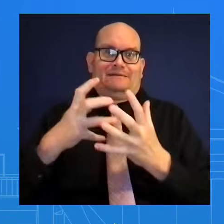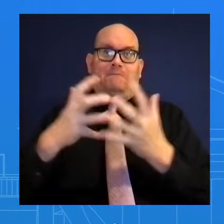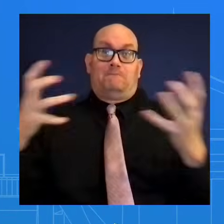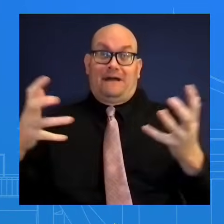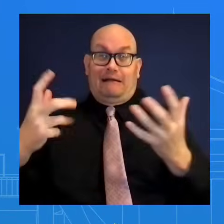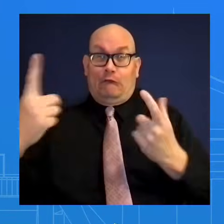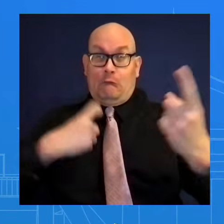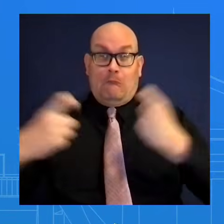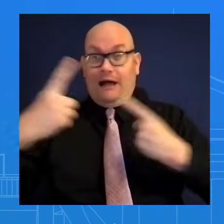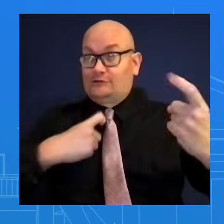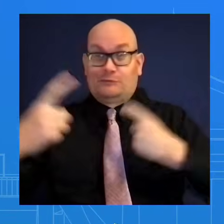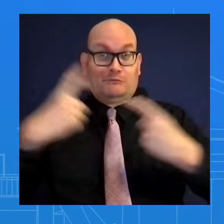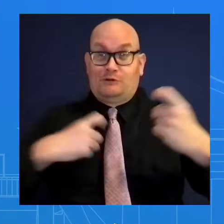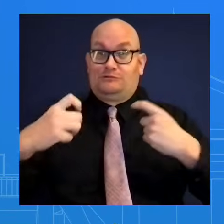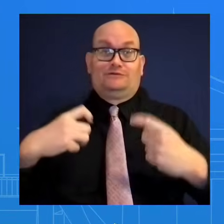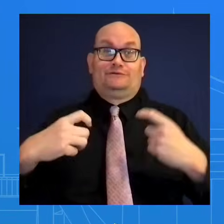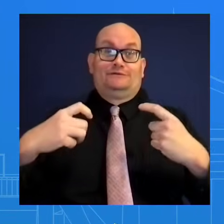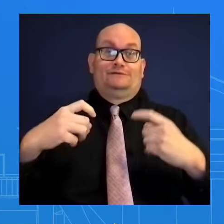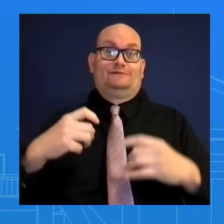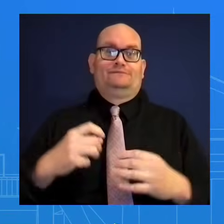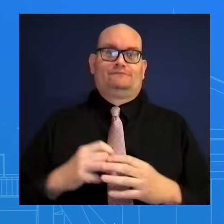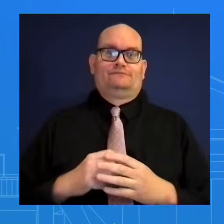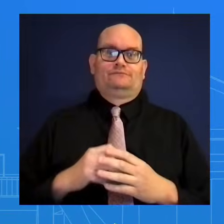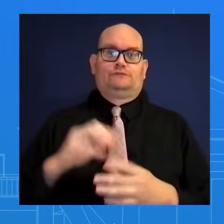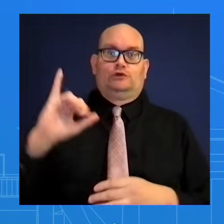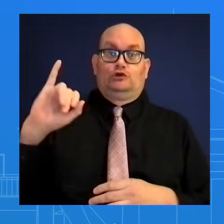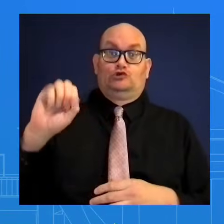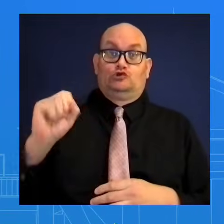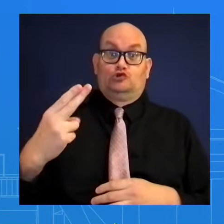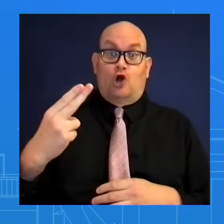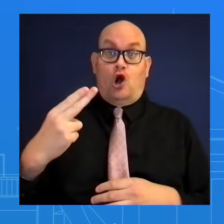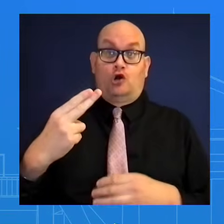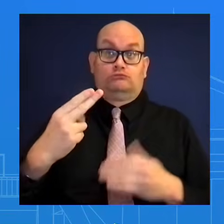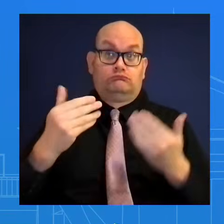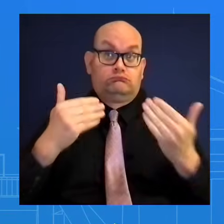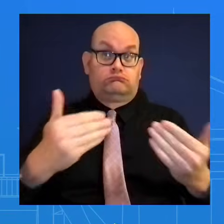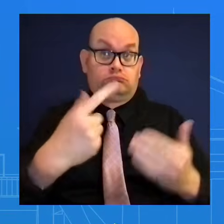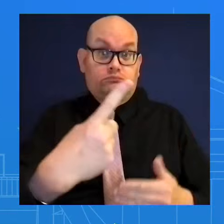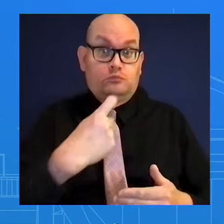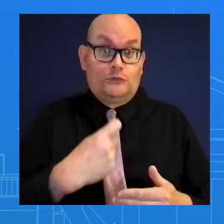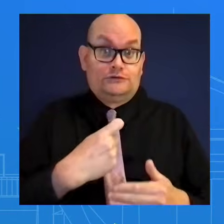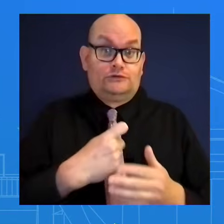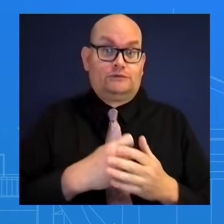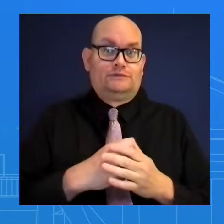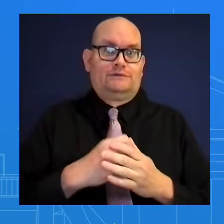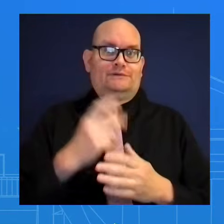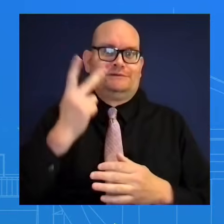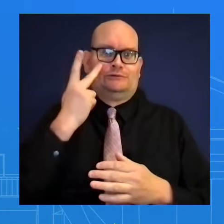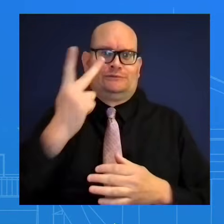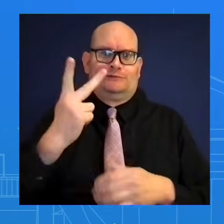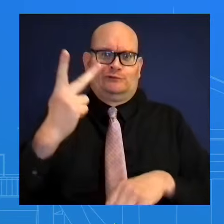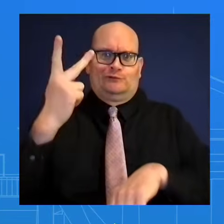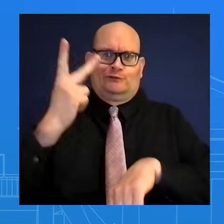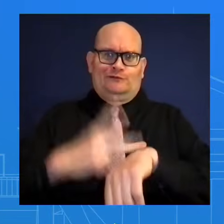All right, Josh, kick us off. And I get to see you, like -- The Press: Yeah, it's great to see you. Ms. Jean-Pierre: -- twice in like six days. The Press: It's amazing. Ms. Jean-Pierre: Yeah.